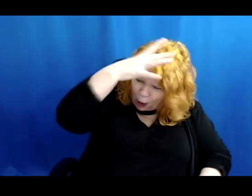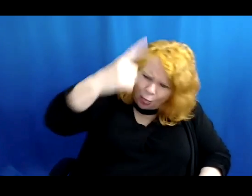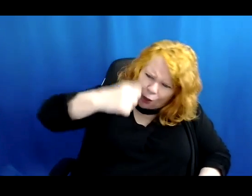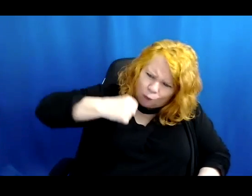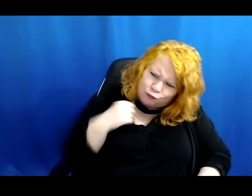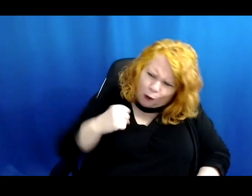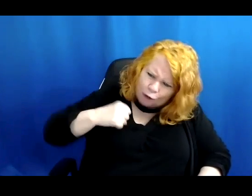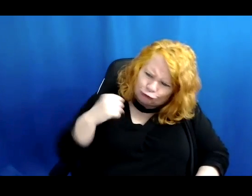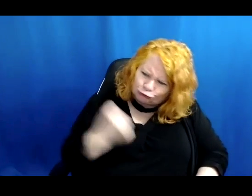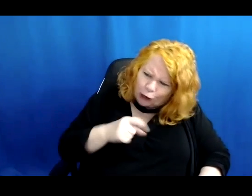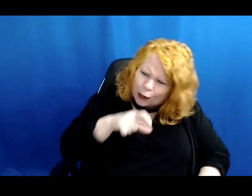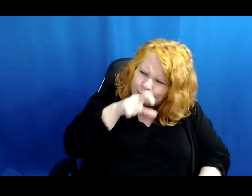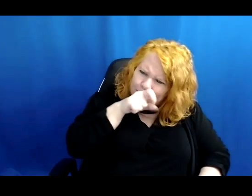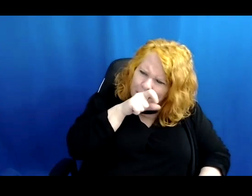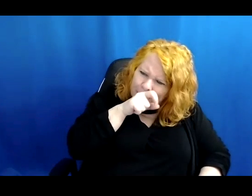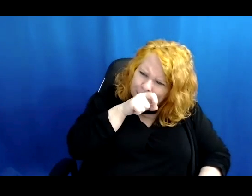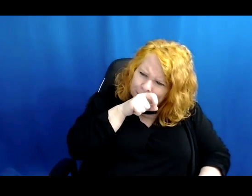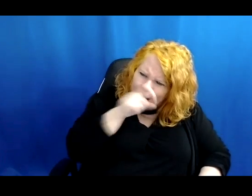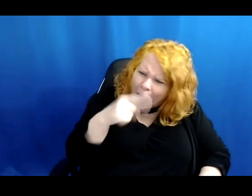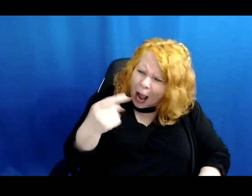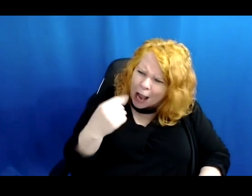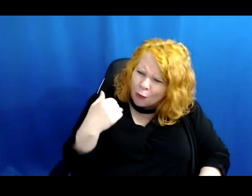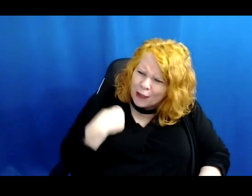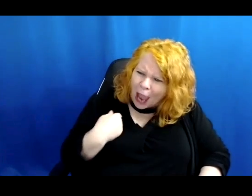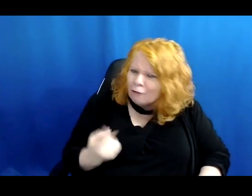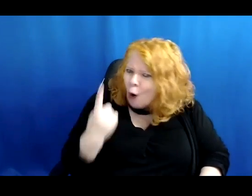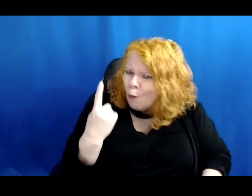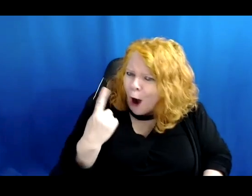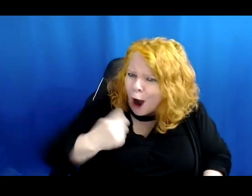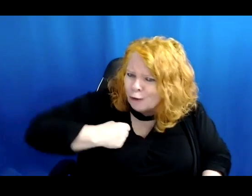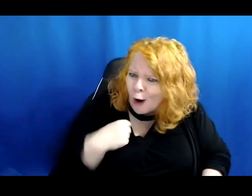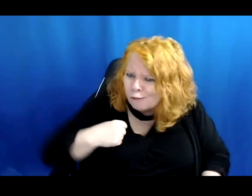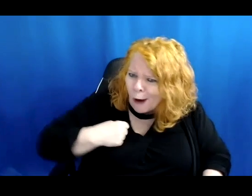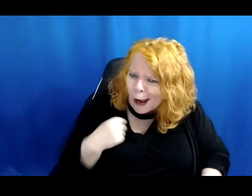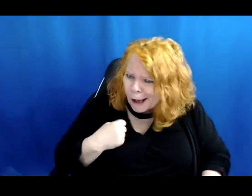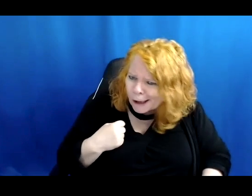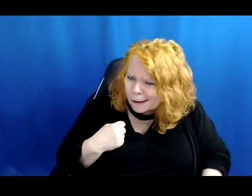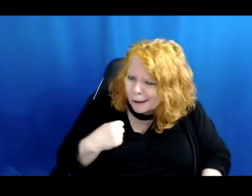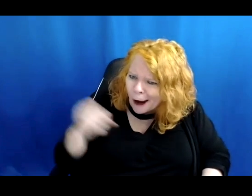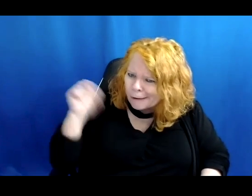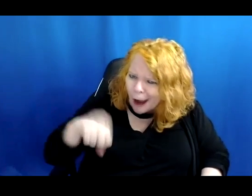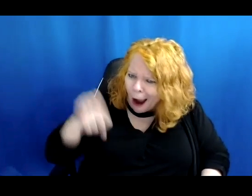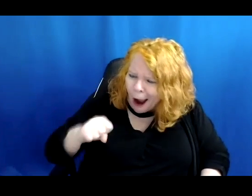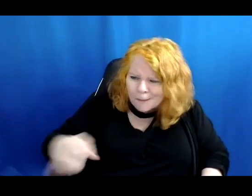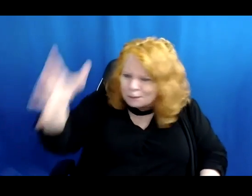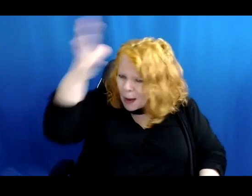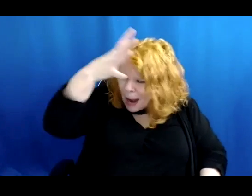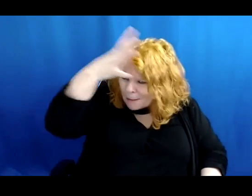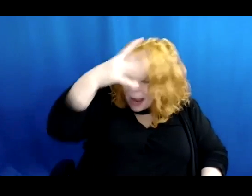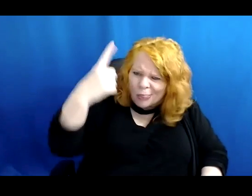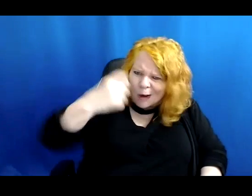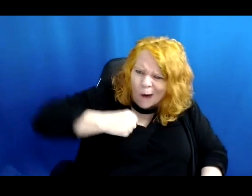Parrot. I only got one wing, yeah. Papa the One-Winged Parrot.